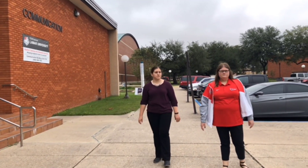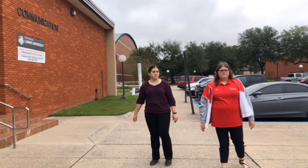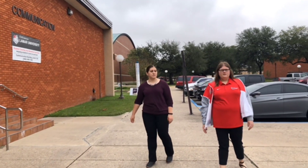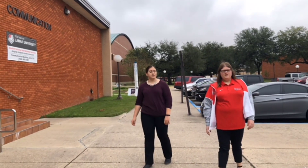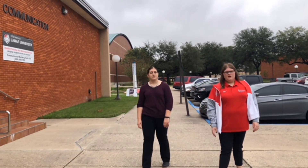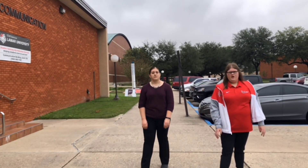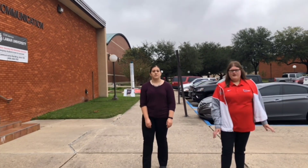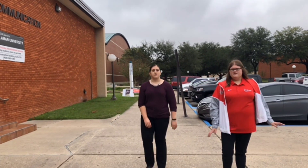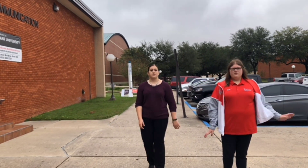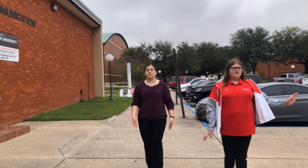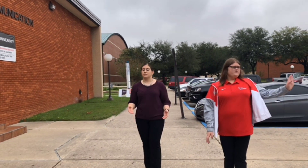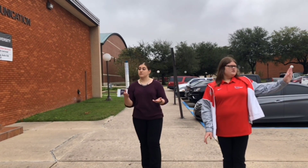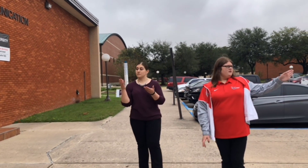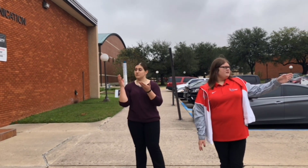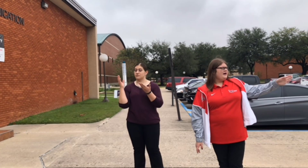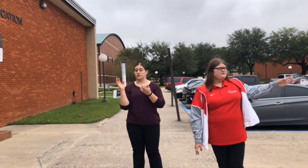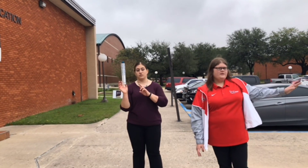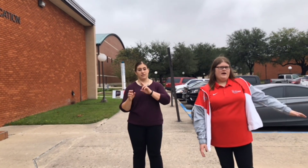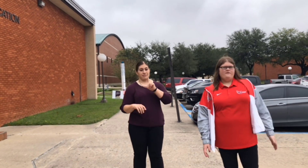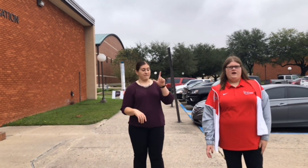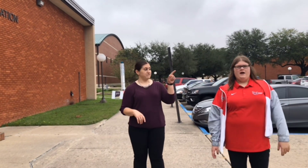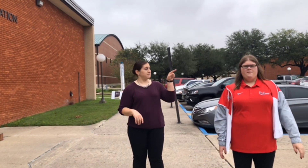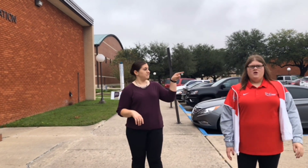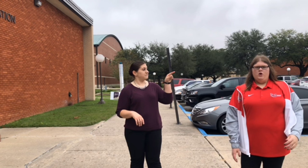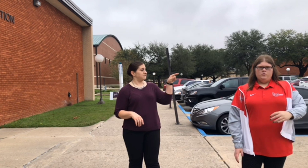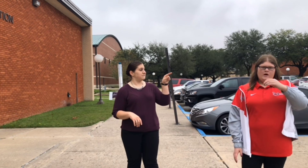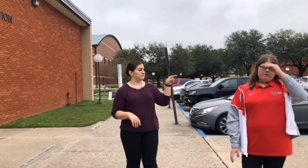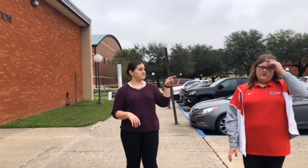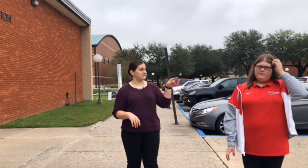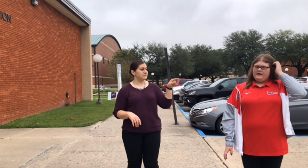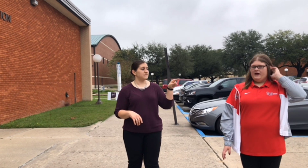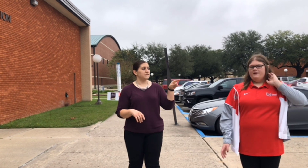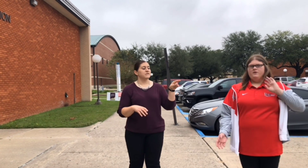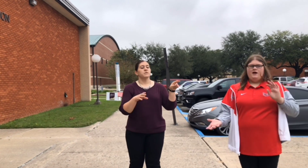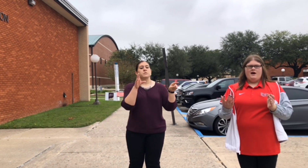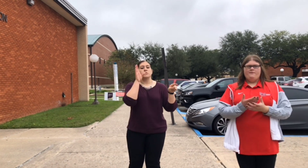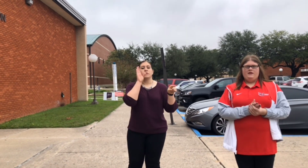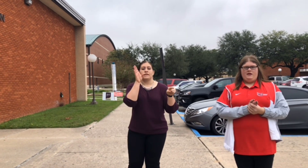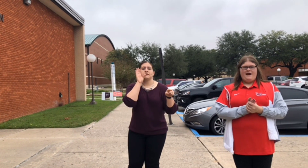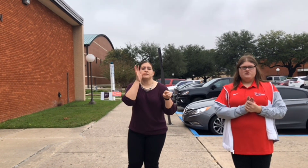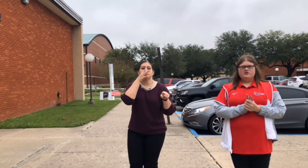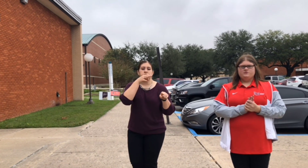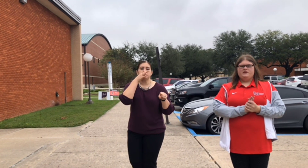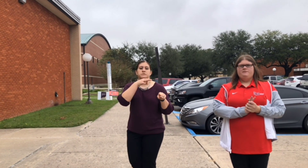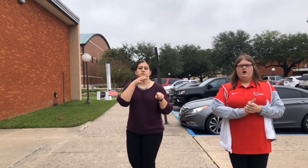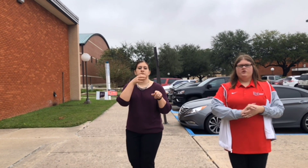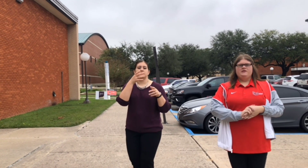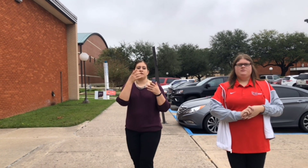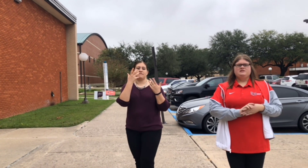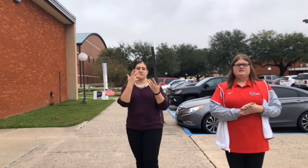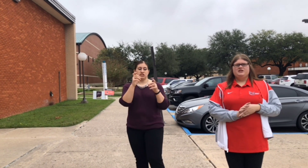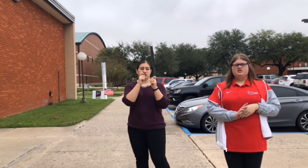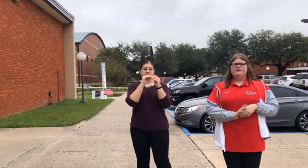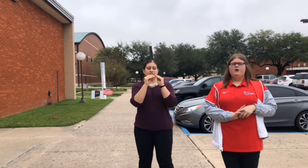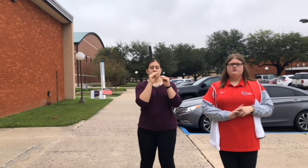Okay, so, over to our left we have, what will become after it's remodeled, the police station and post